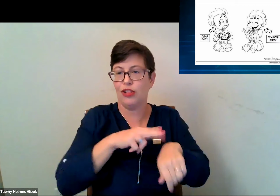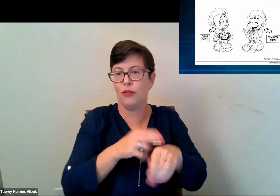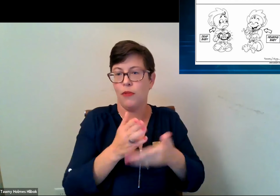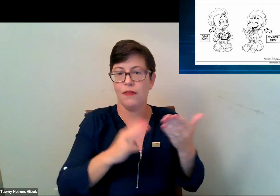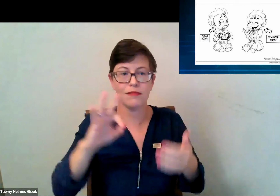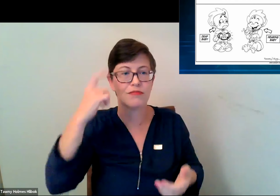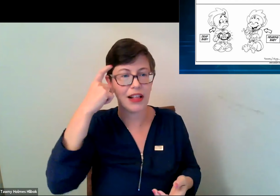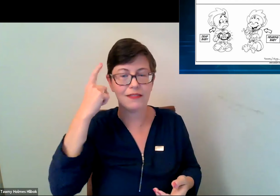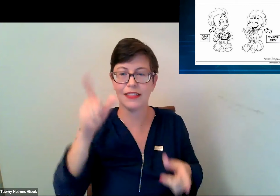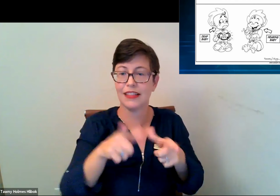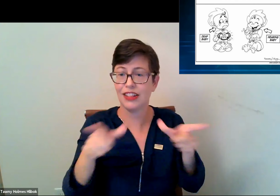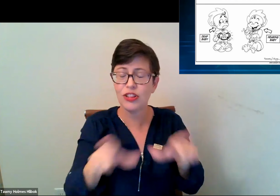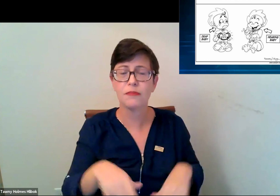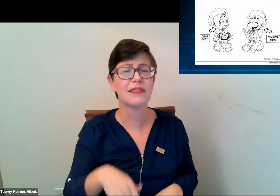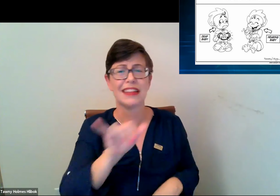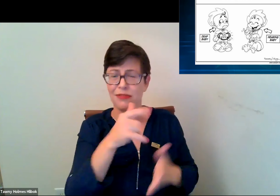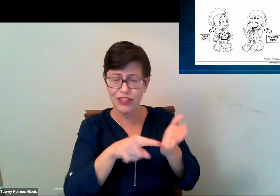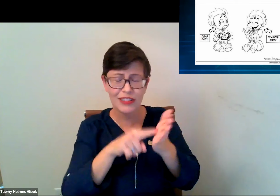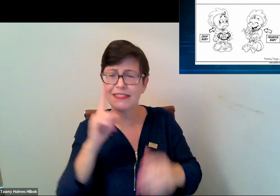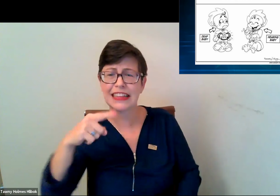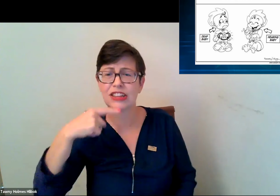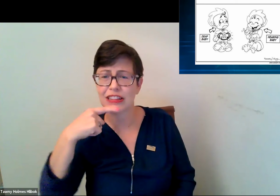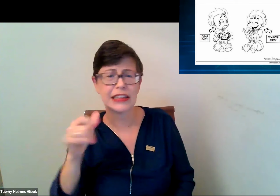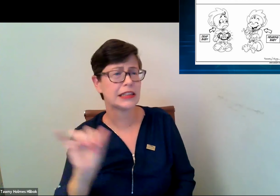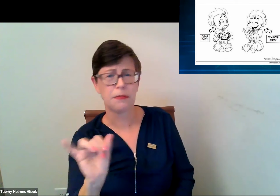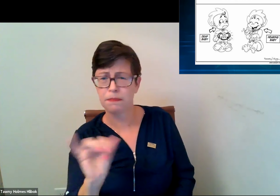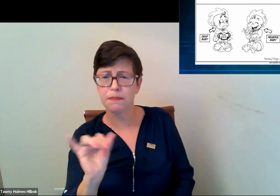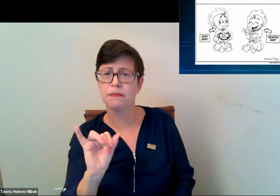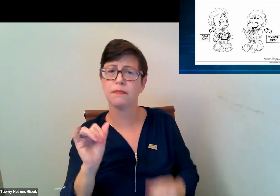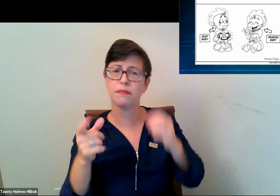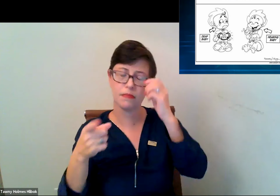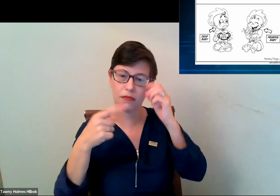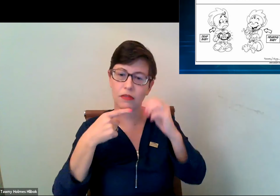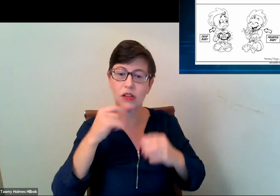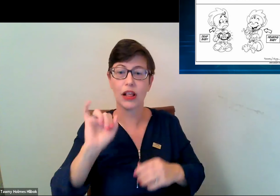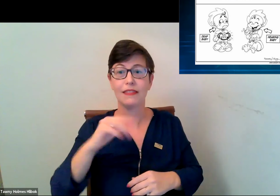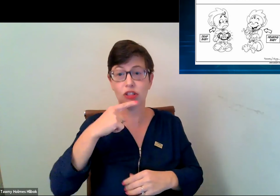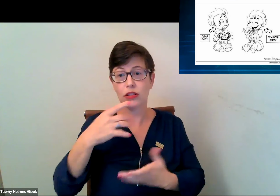That language processing Center its location in the brain it's access to information it's